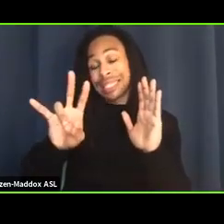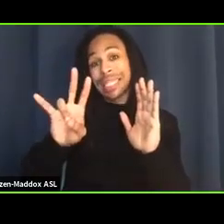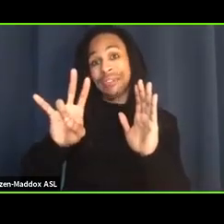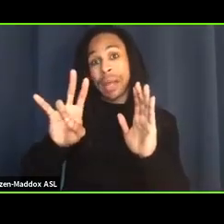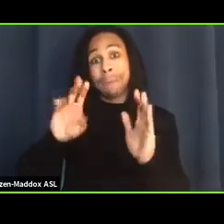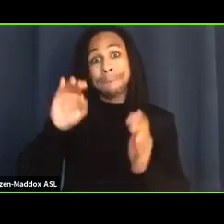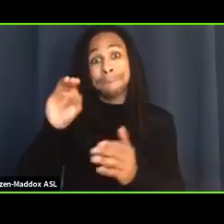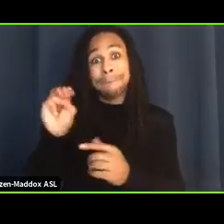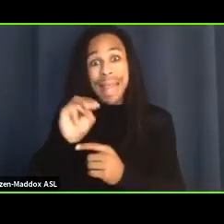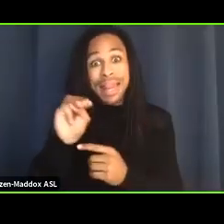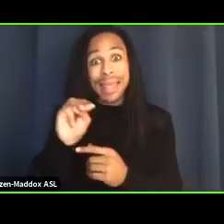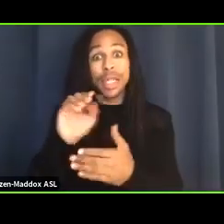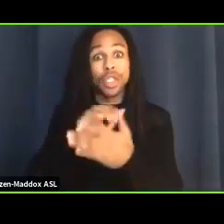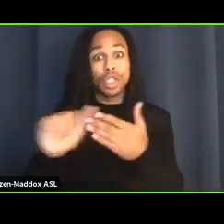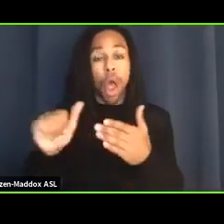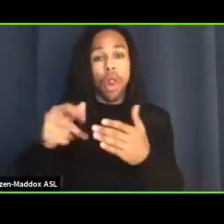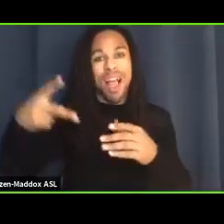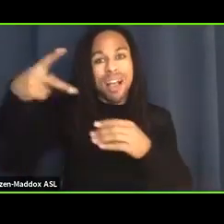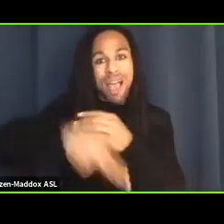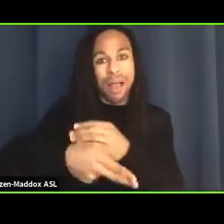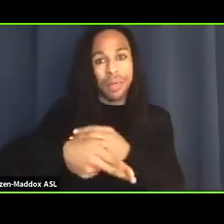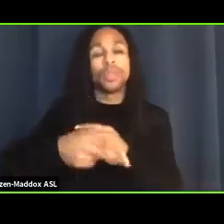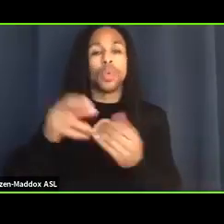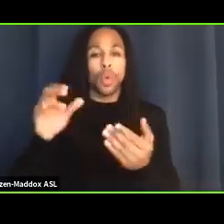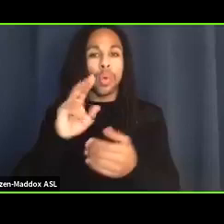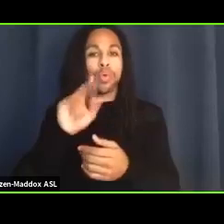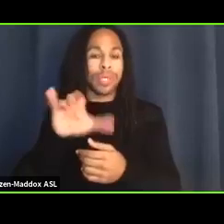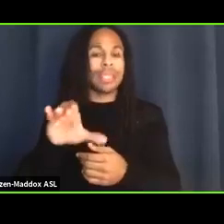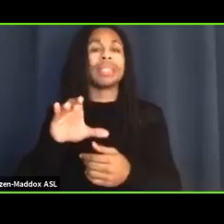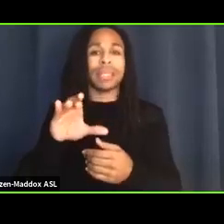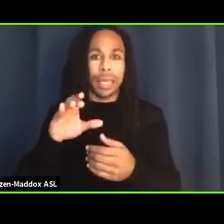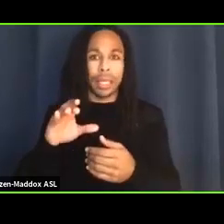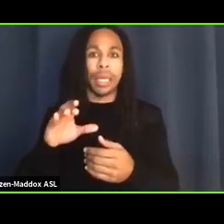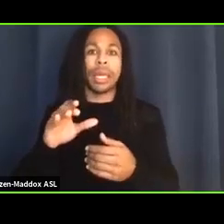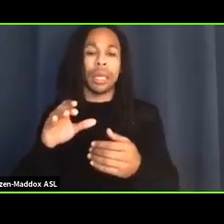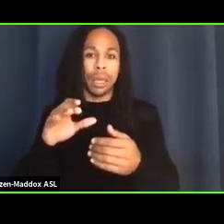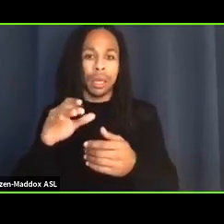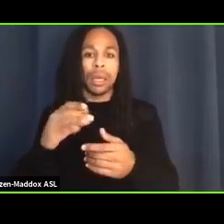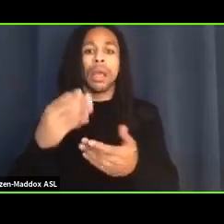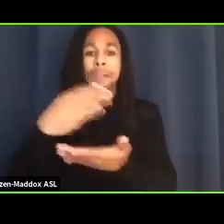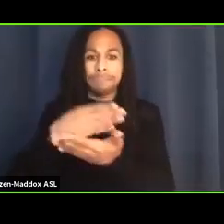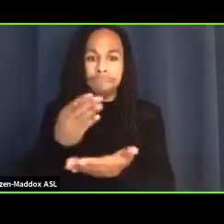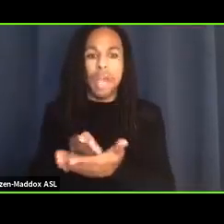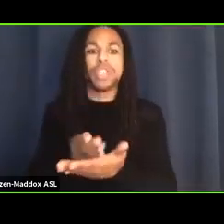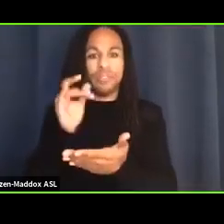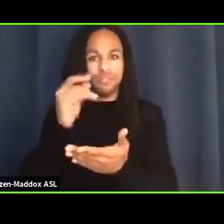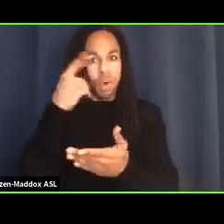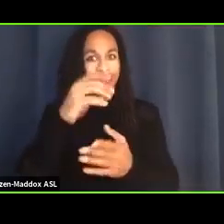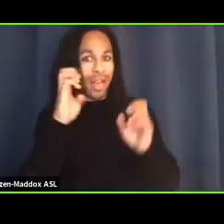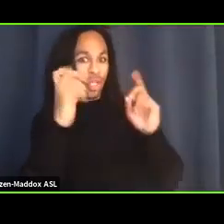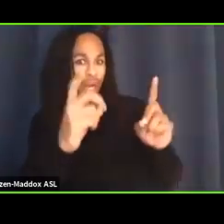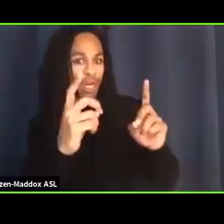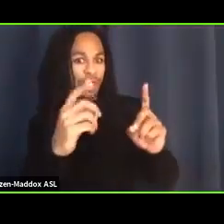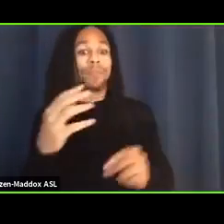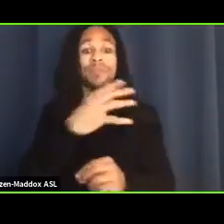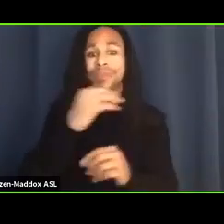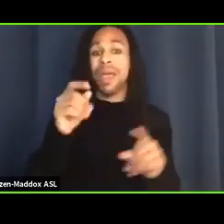community, but how our workforces will be cared for as we look into the future.